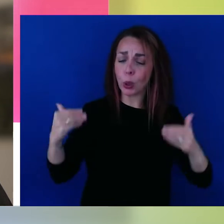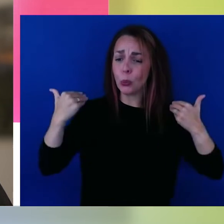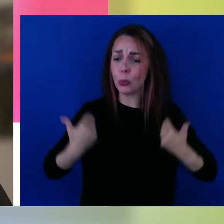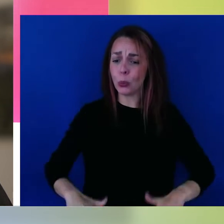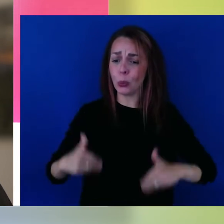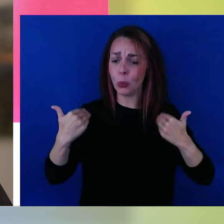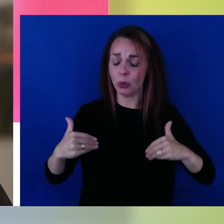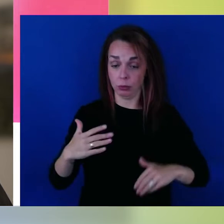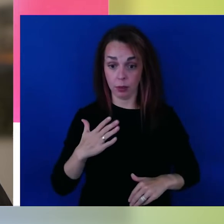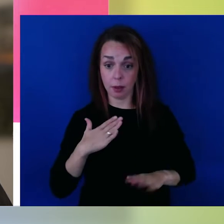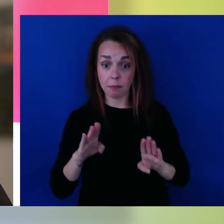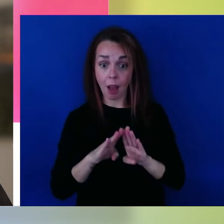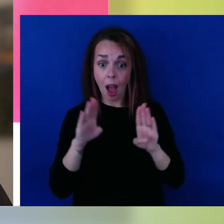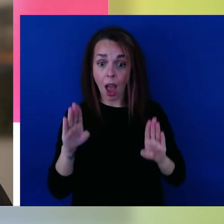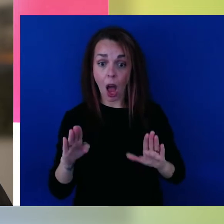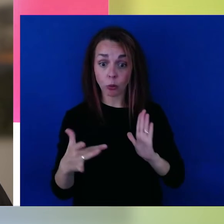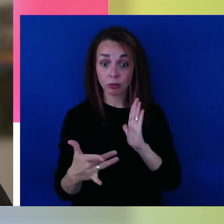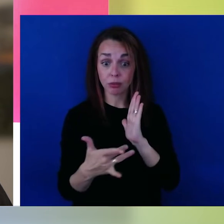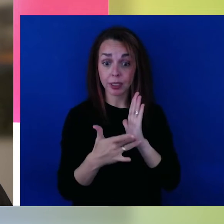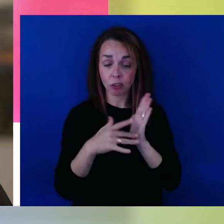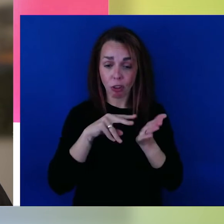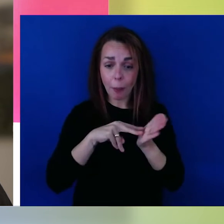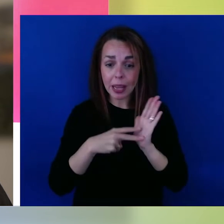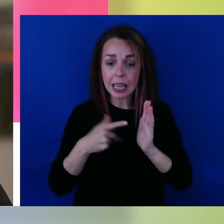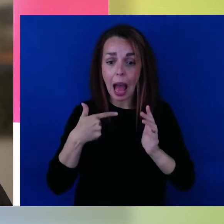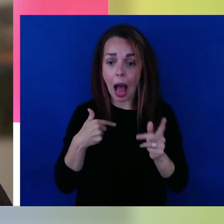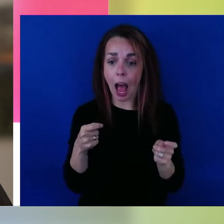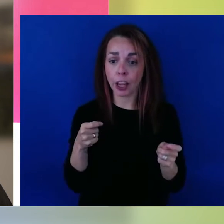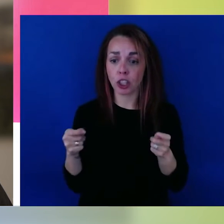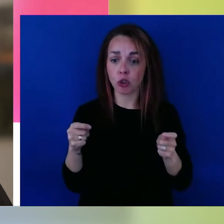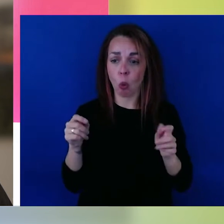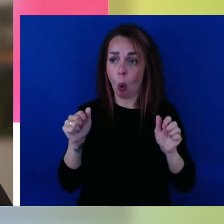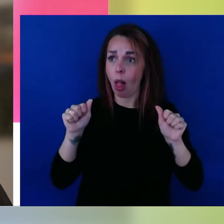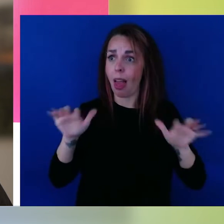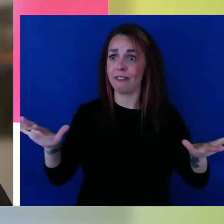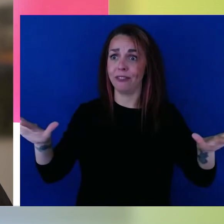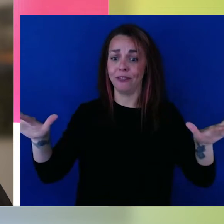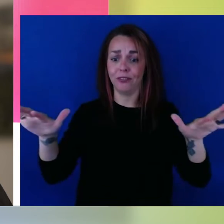technology allows me to control nearly everything in my environment,